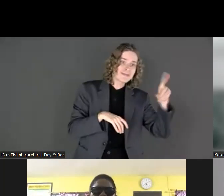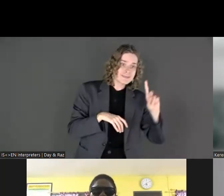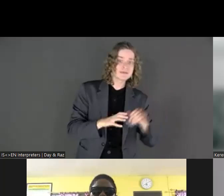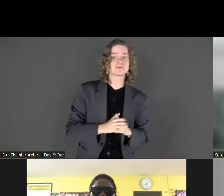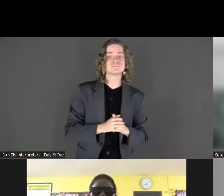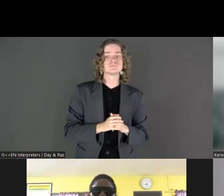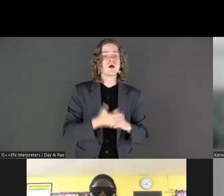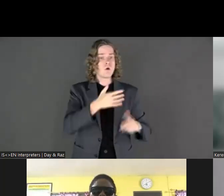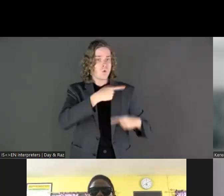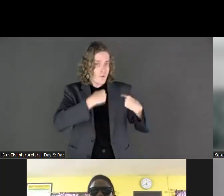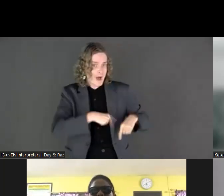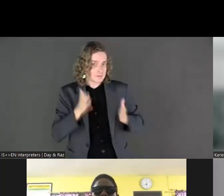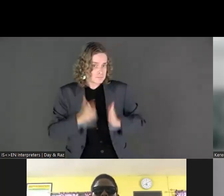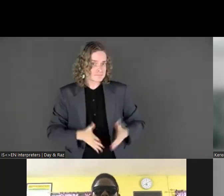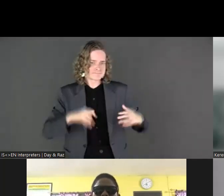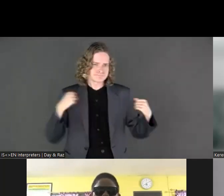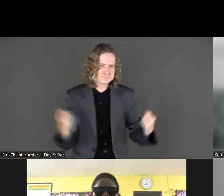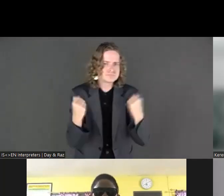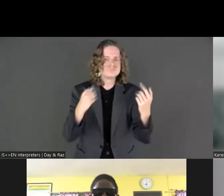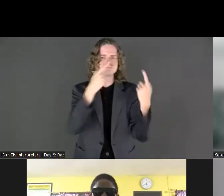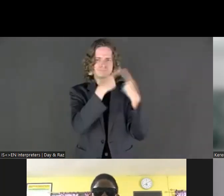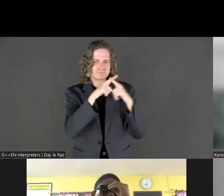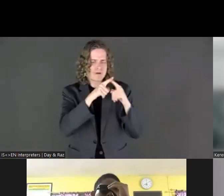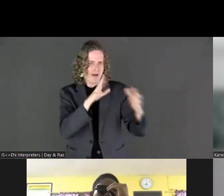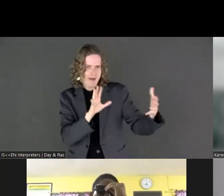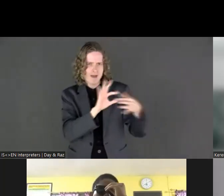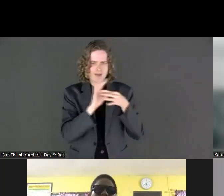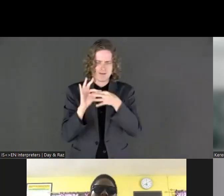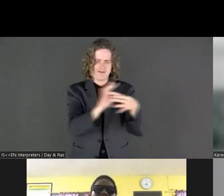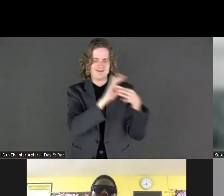Thank you also to the distinguished panelists for sharing your insights and expertise on this